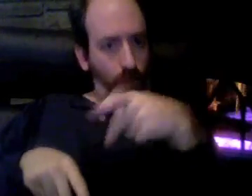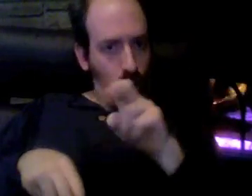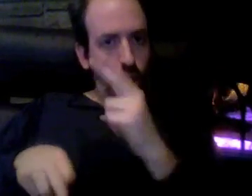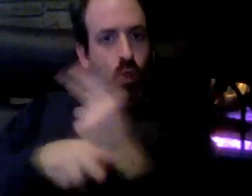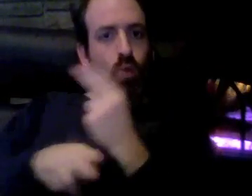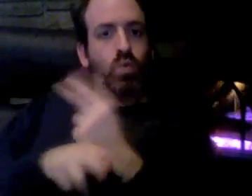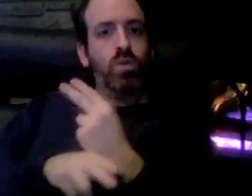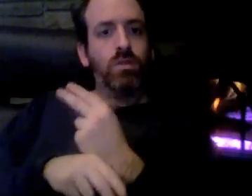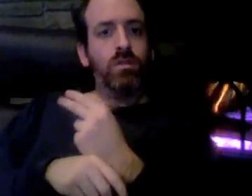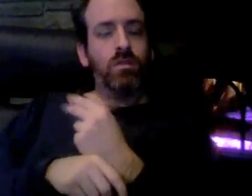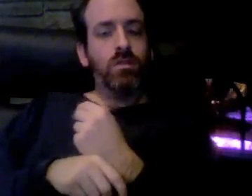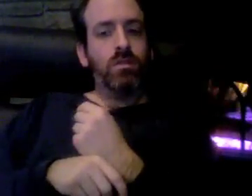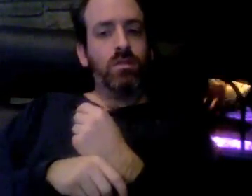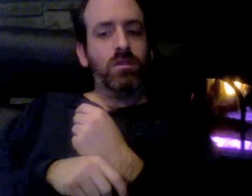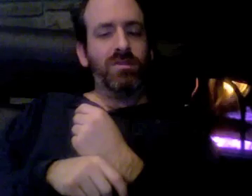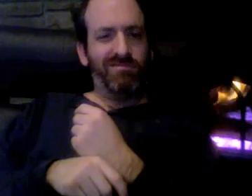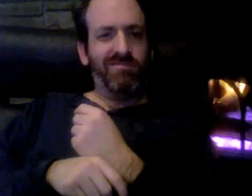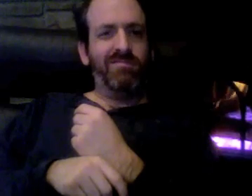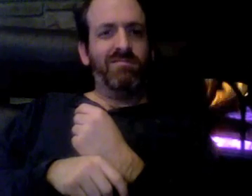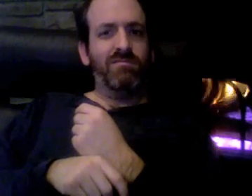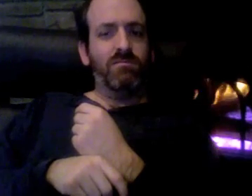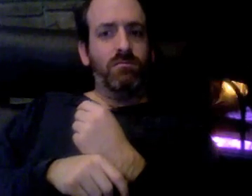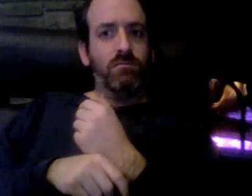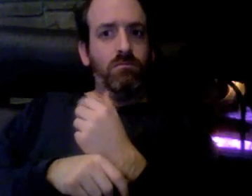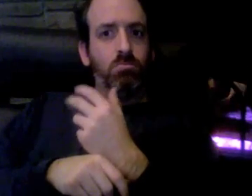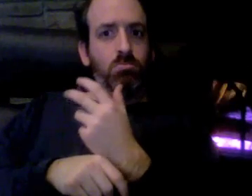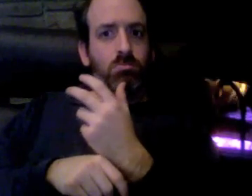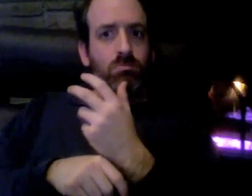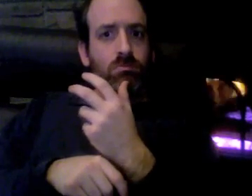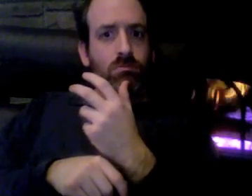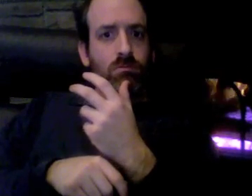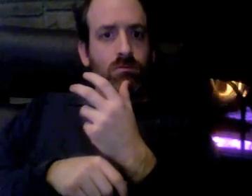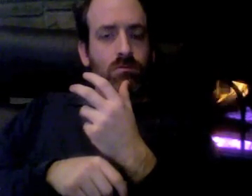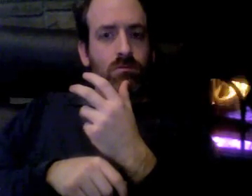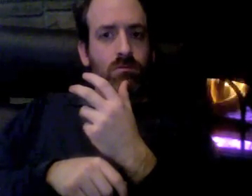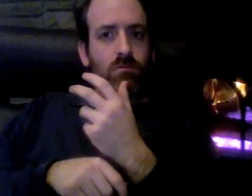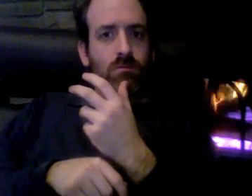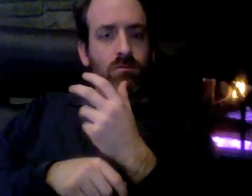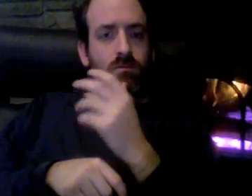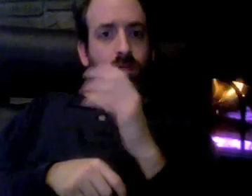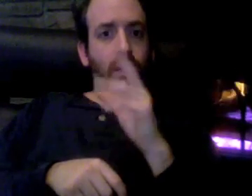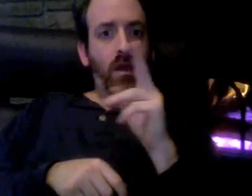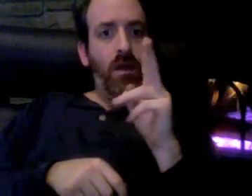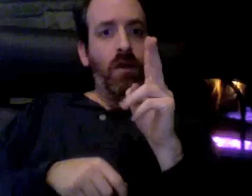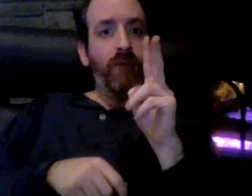So, basically it is regardless of how much a person use VRS, the provider will get the same amount of dollars for providing VRS to each person.